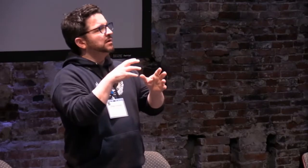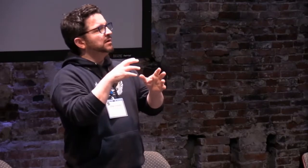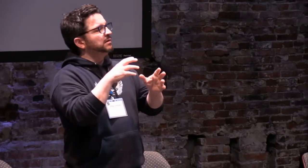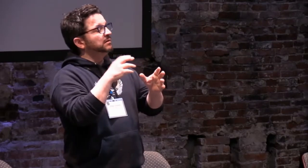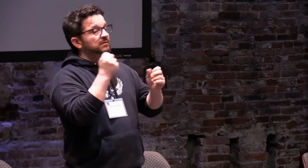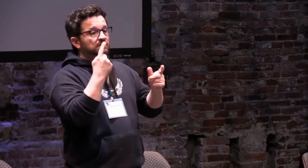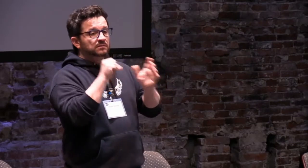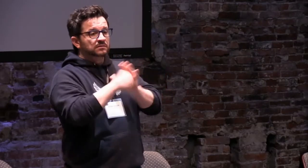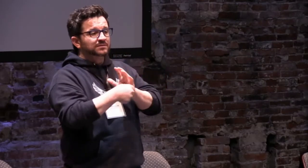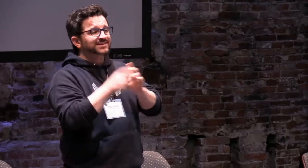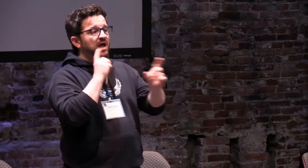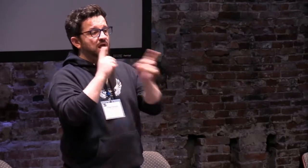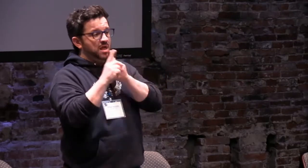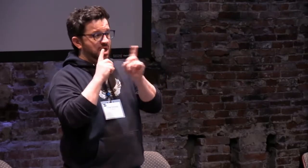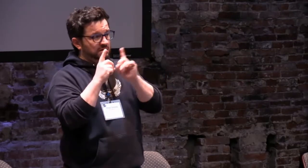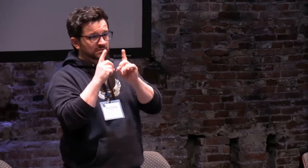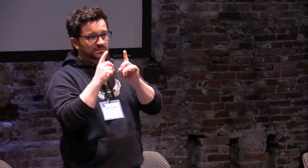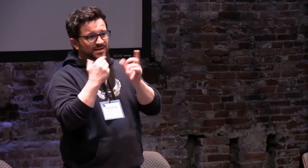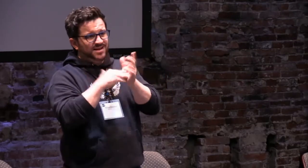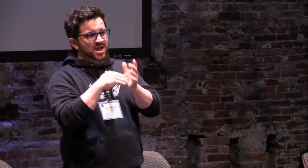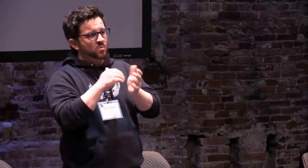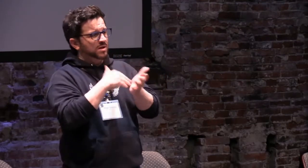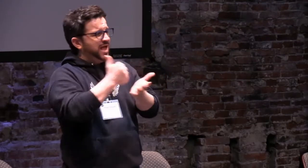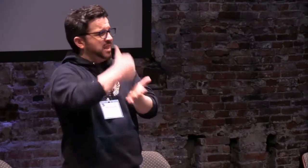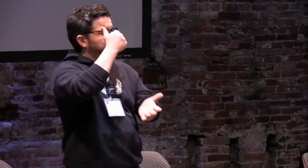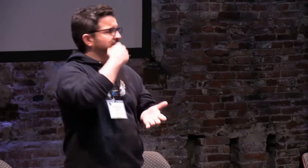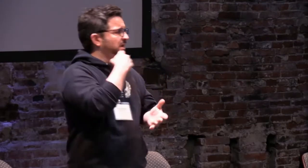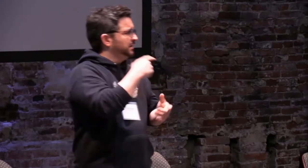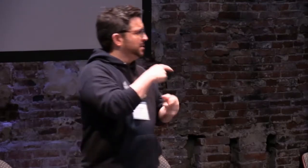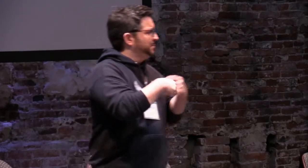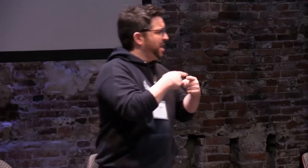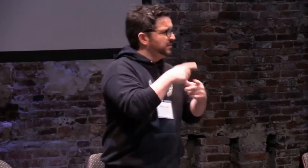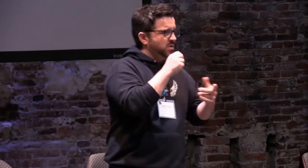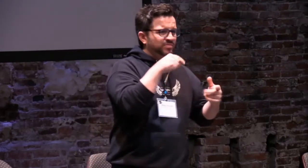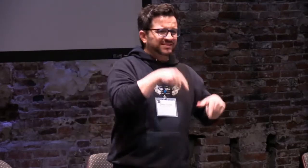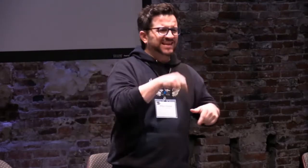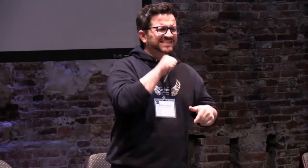but keep in mind we would like to allow time for everyone to be involved as much as possible.